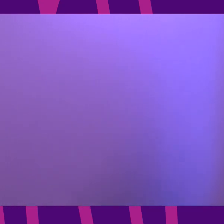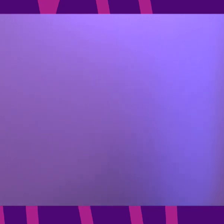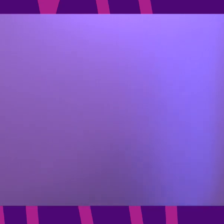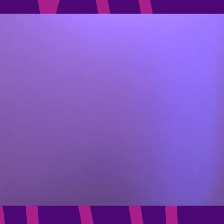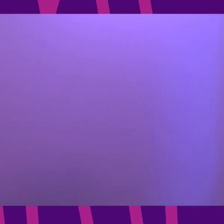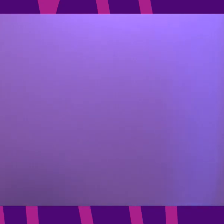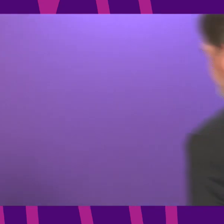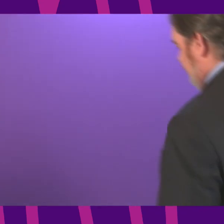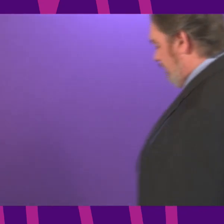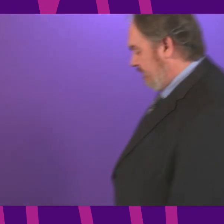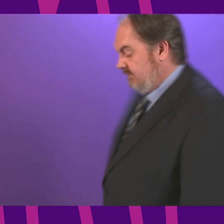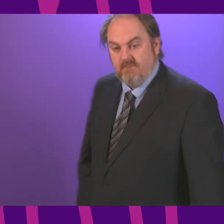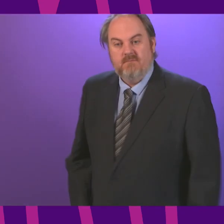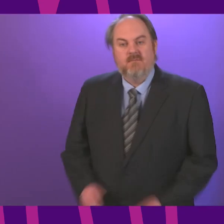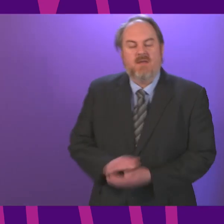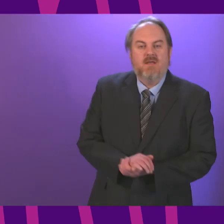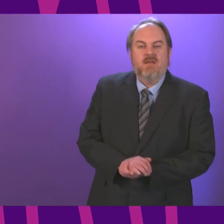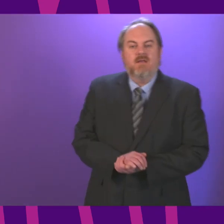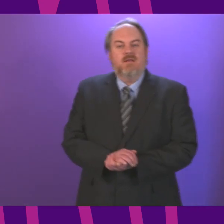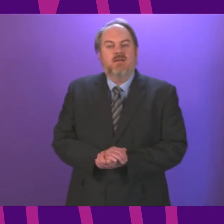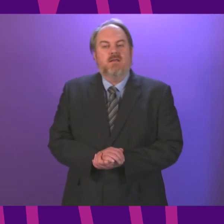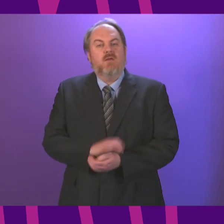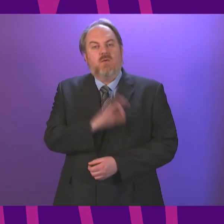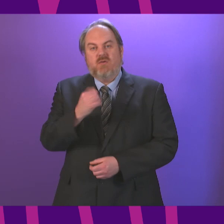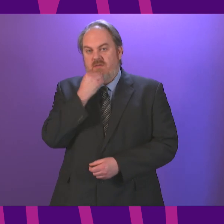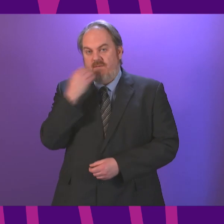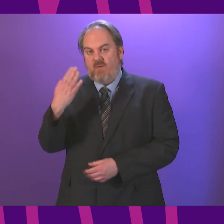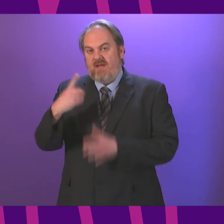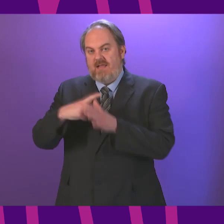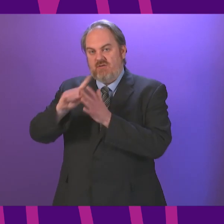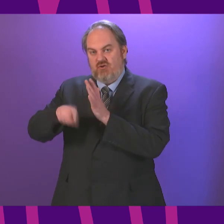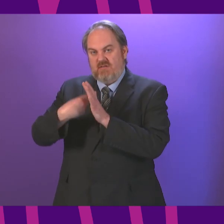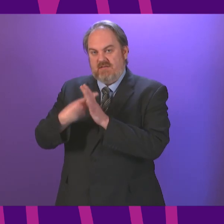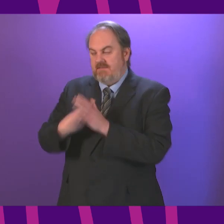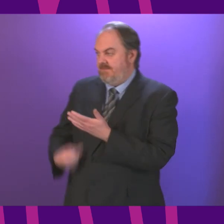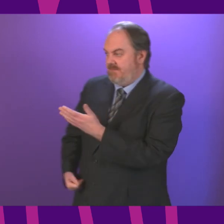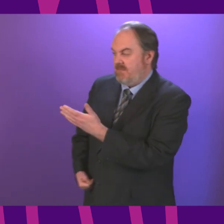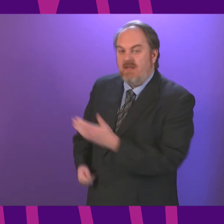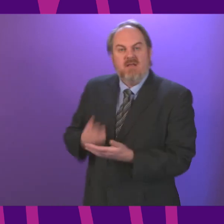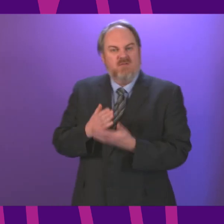Alison Johnstone (Lothian) (Green): I, too, send my most sincere sympathies to all those who have lost a loved one during